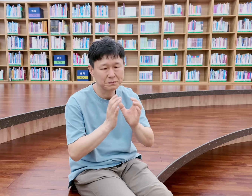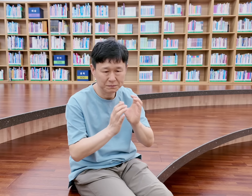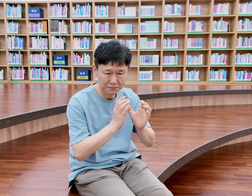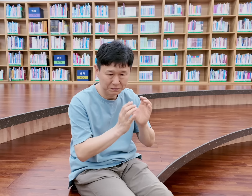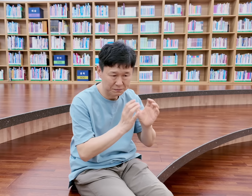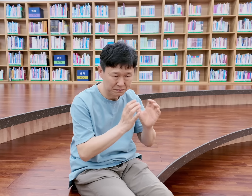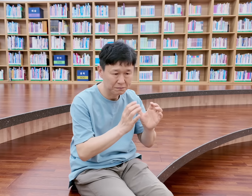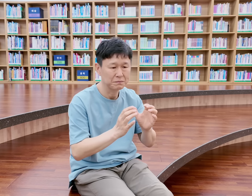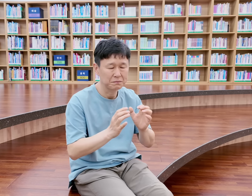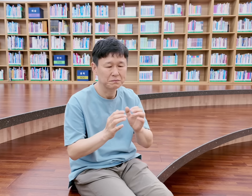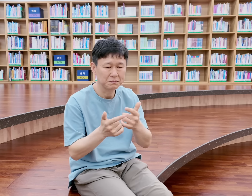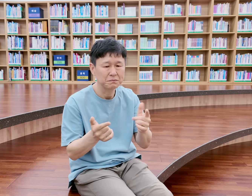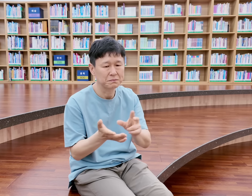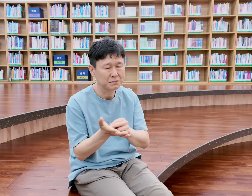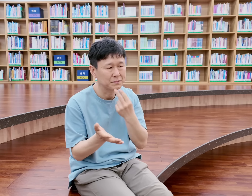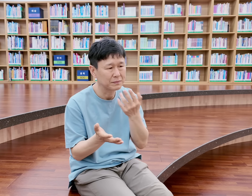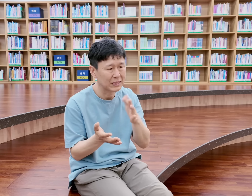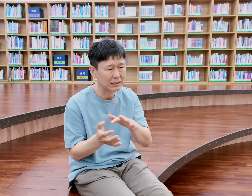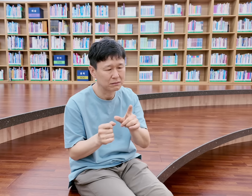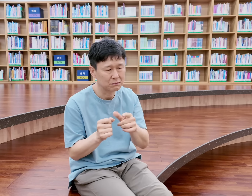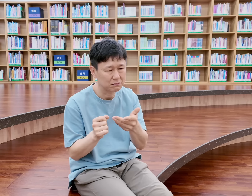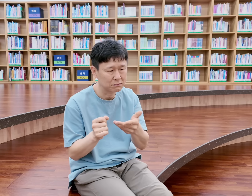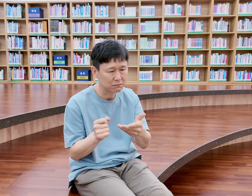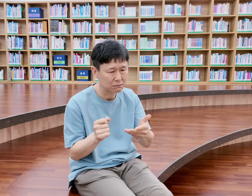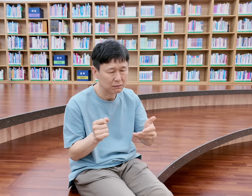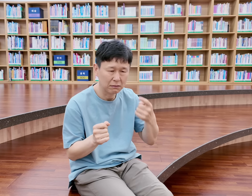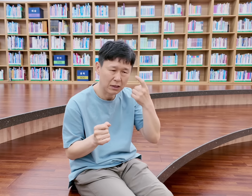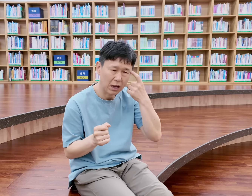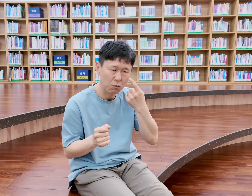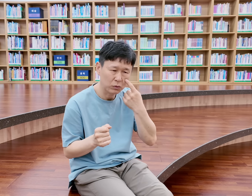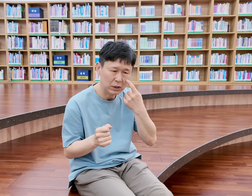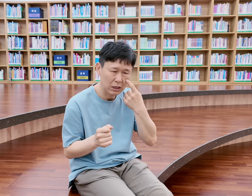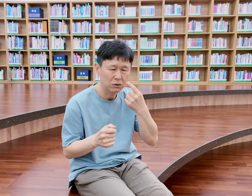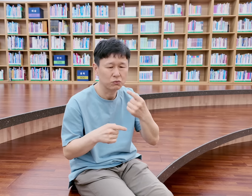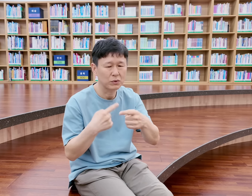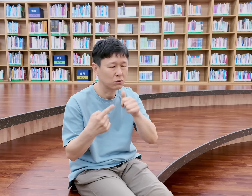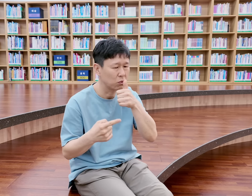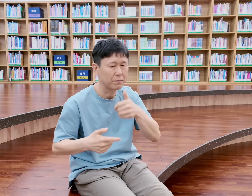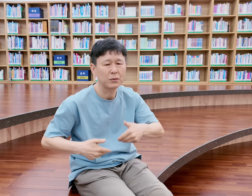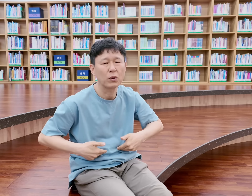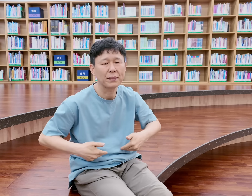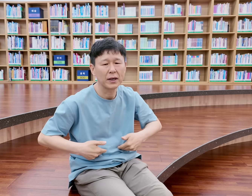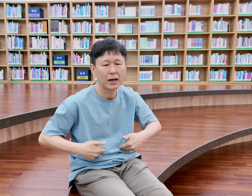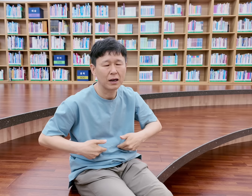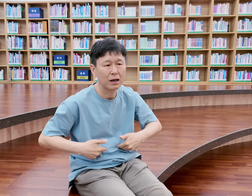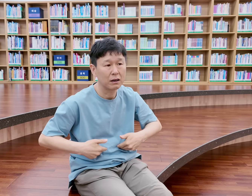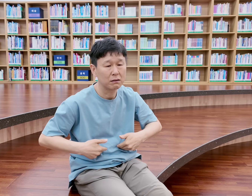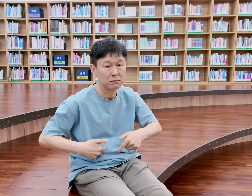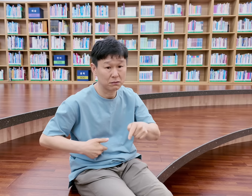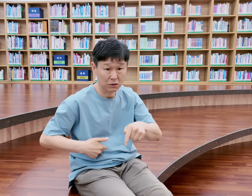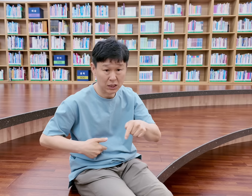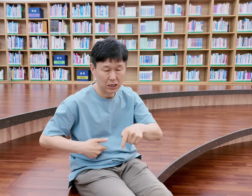I had no major problems speaking or communicating, but as time went by, I increasingly felt the need for a sign language interpreter.